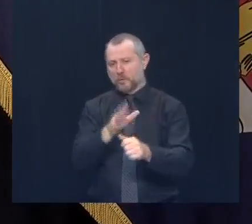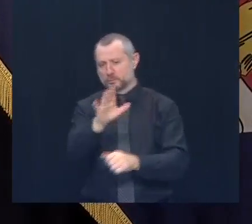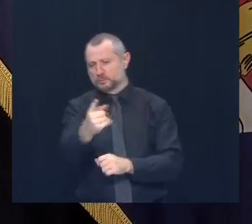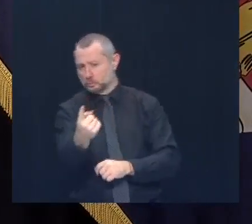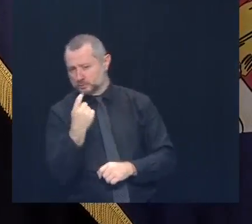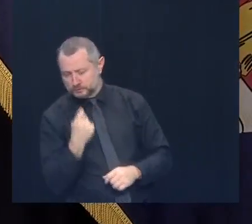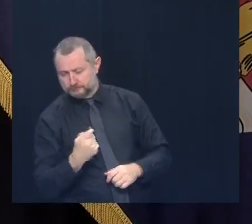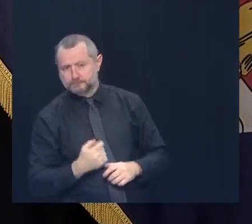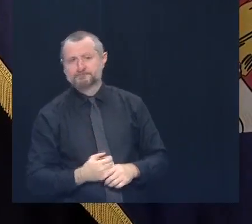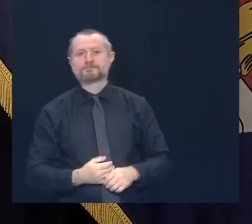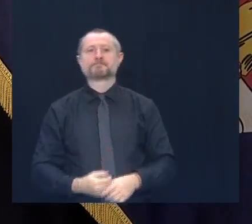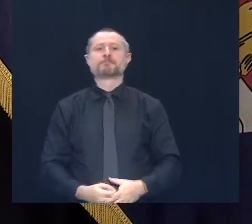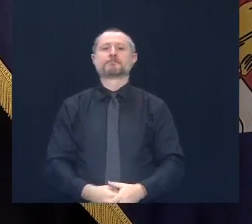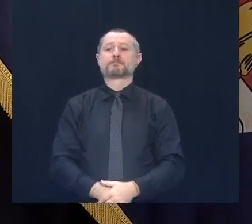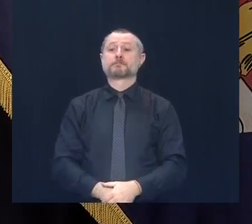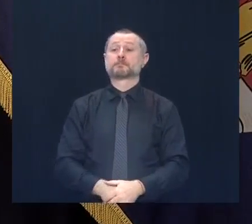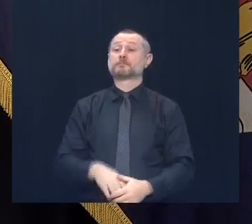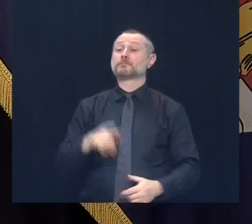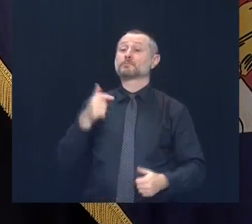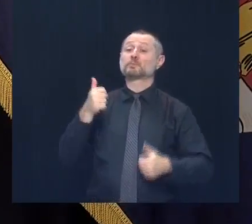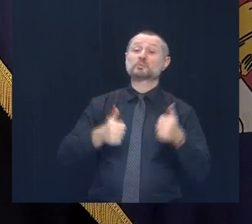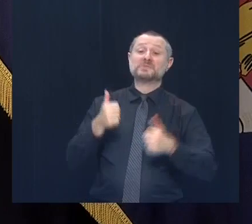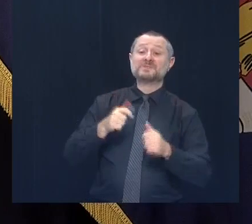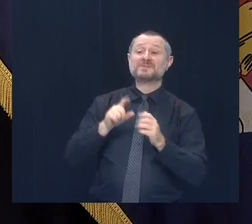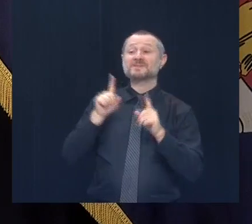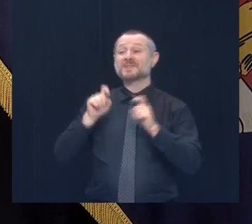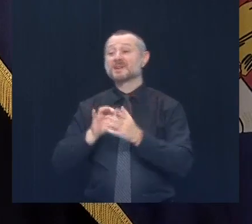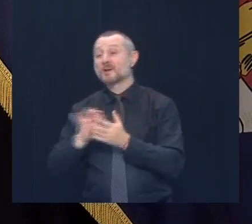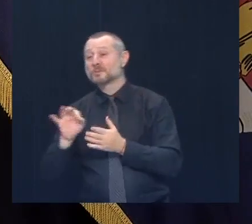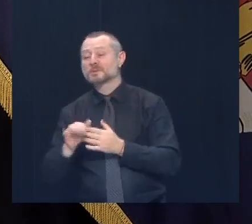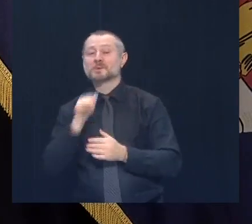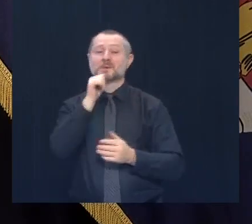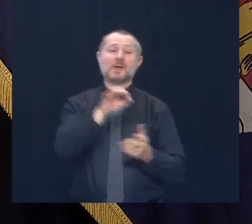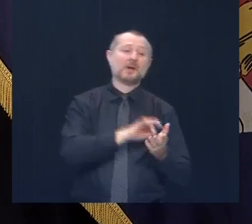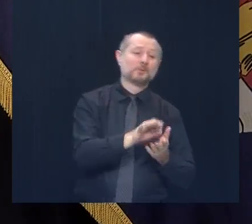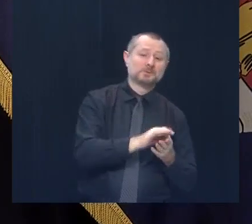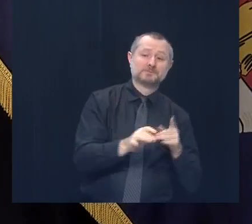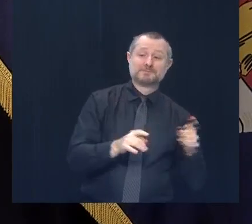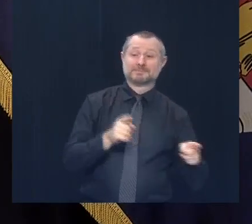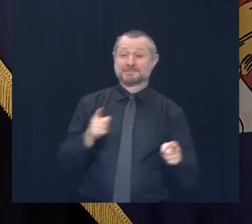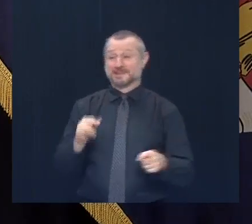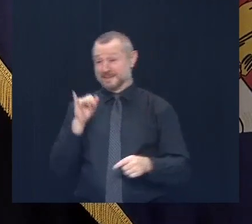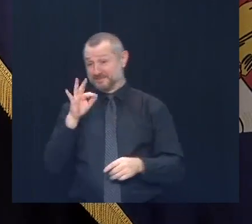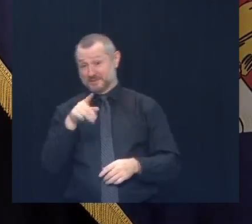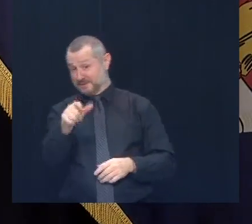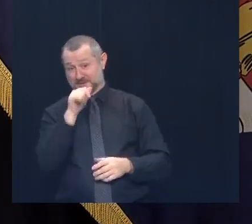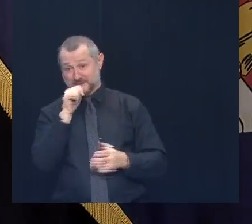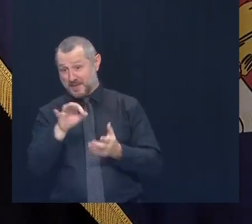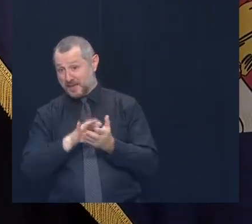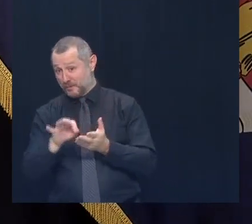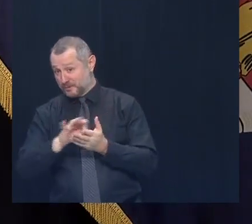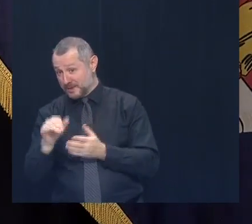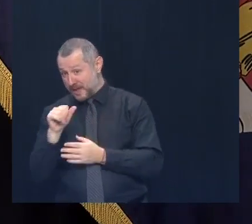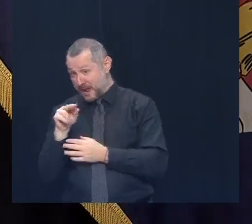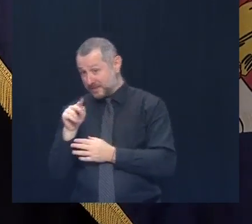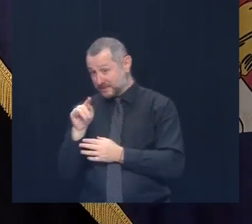THAT HAVEc ACCESS CAPACITY TO DO MORE TESTING. LET ME FOLLOW-UP.